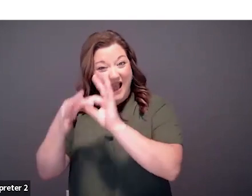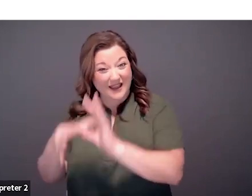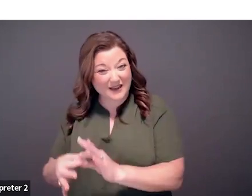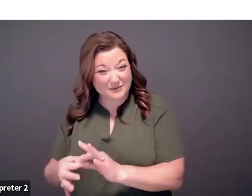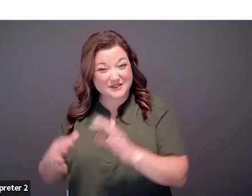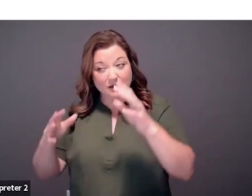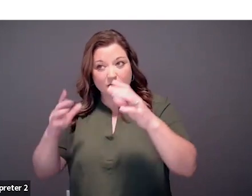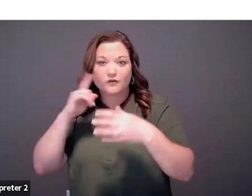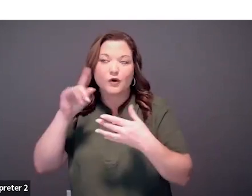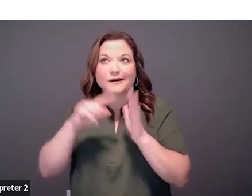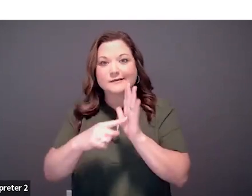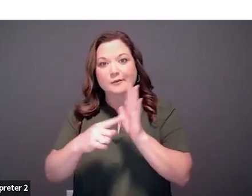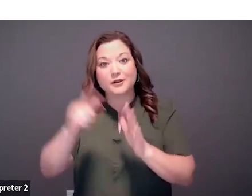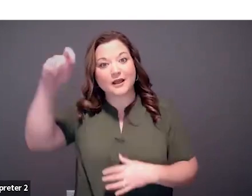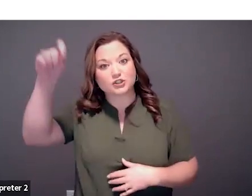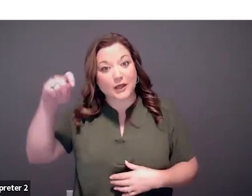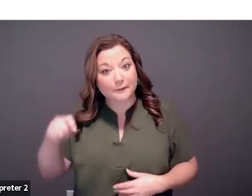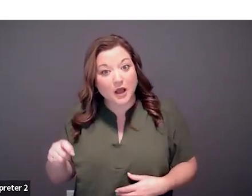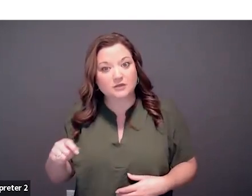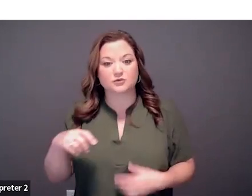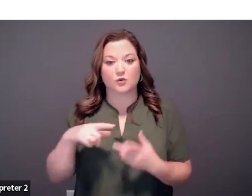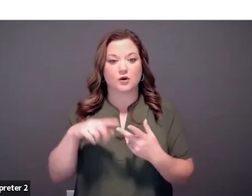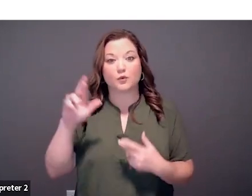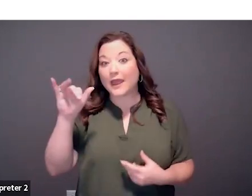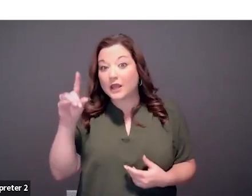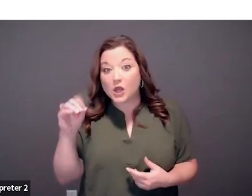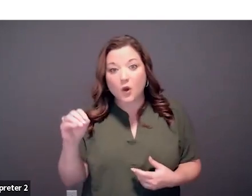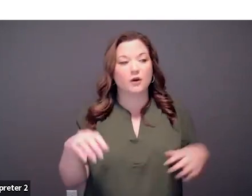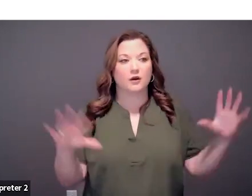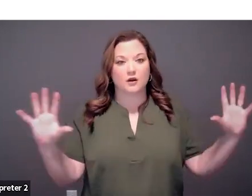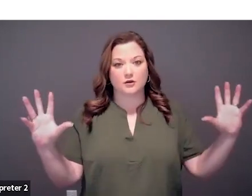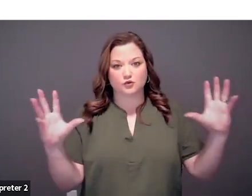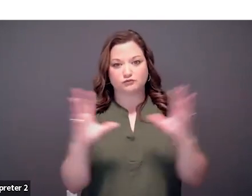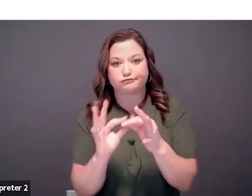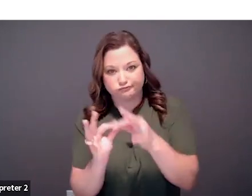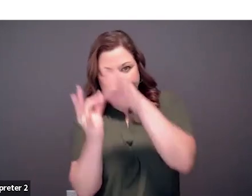It is not designed to encompass an entire giant form.